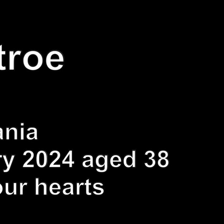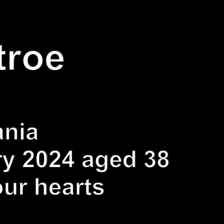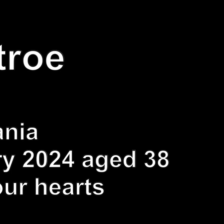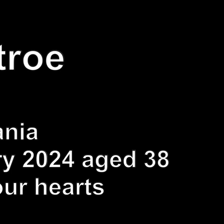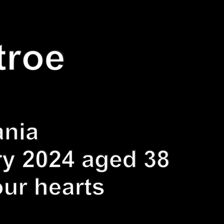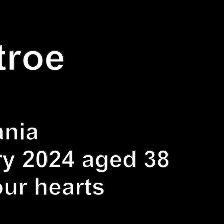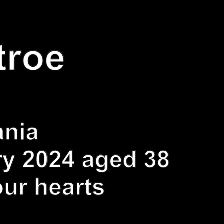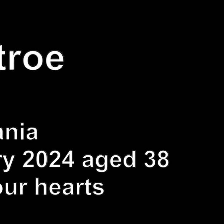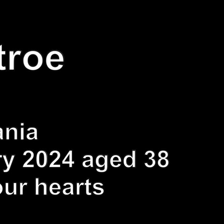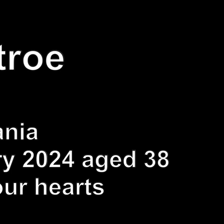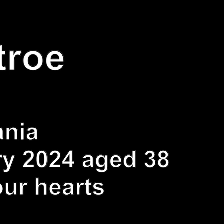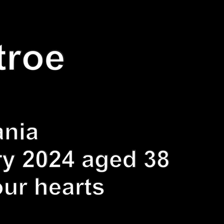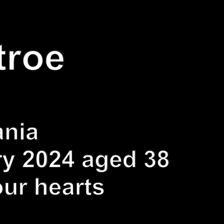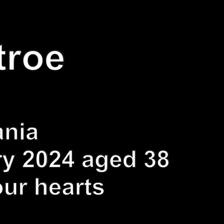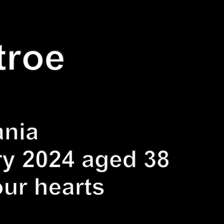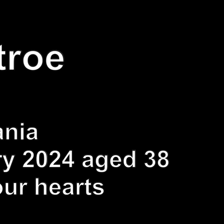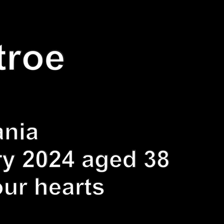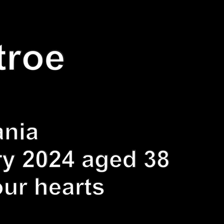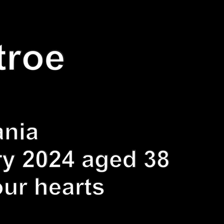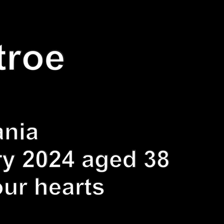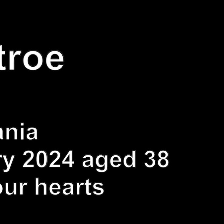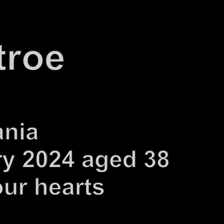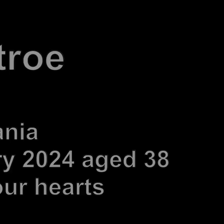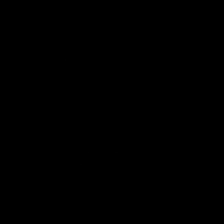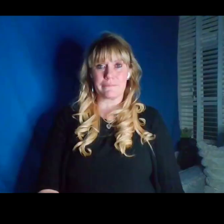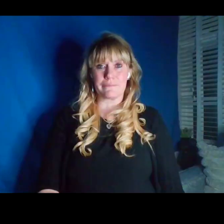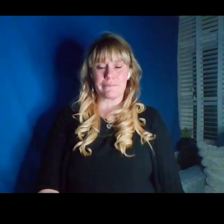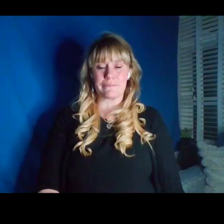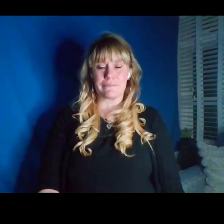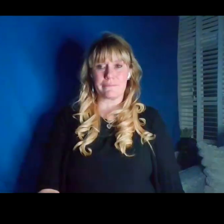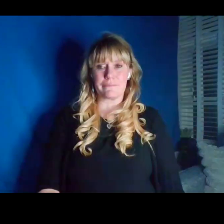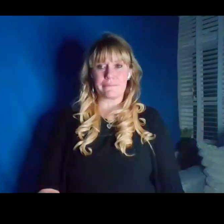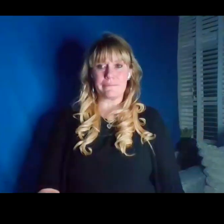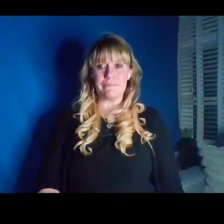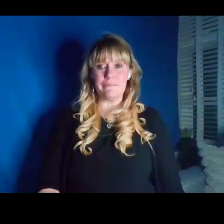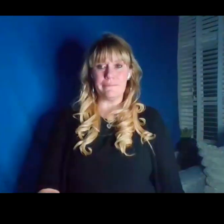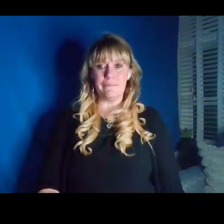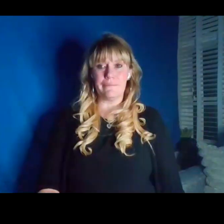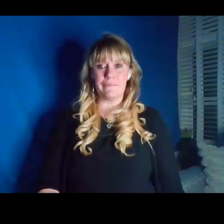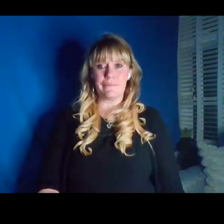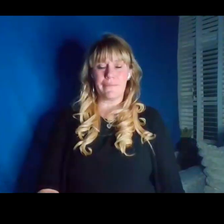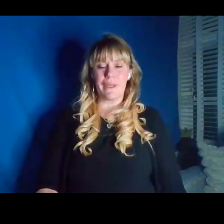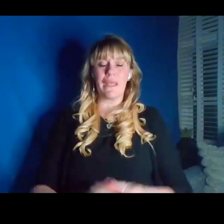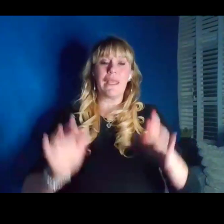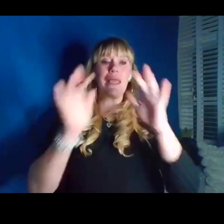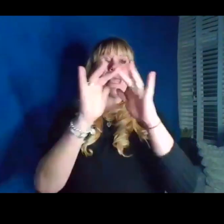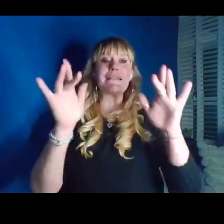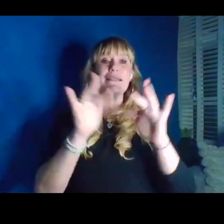I am you International Women's Day is a day that